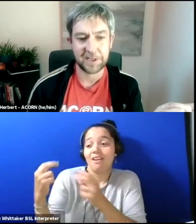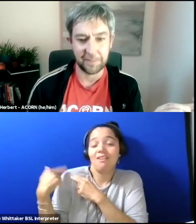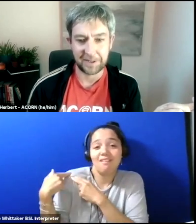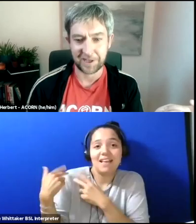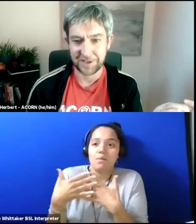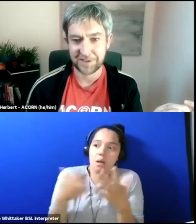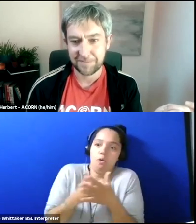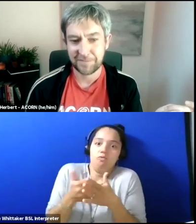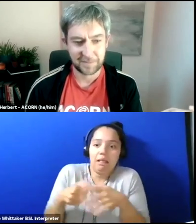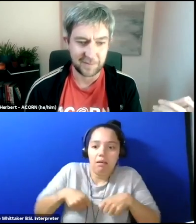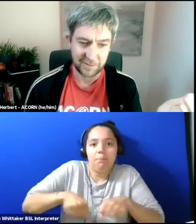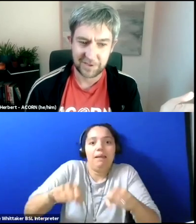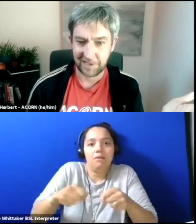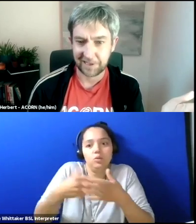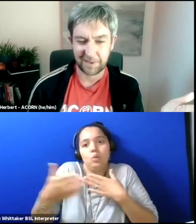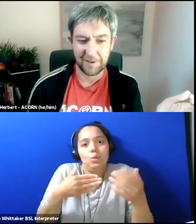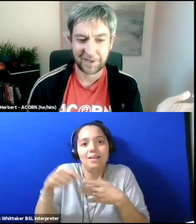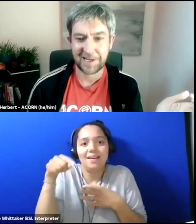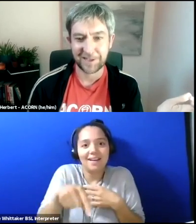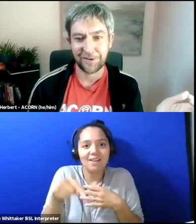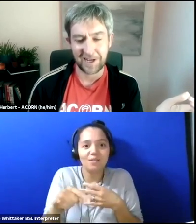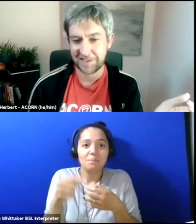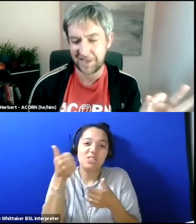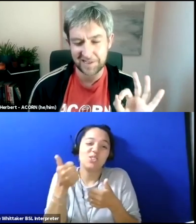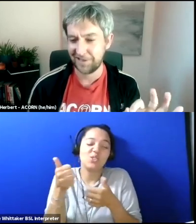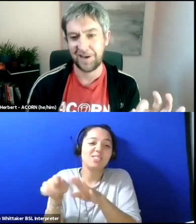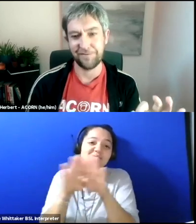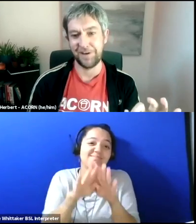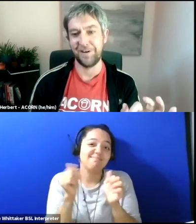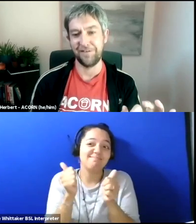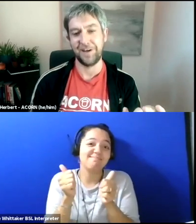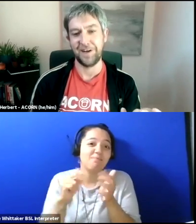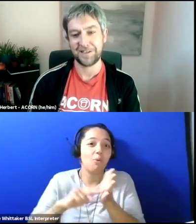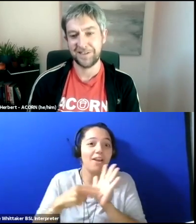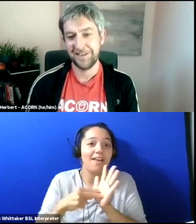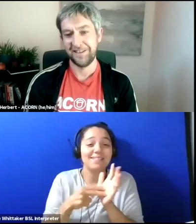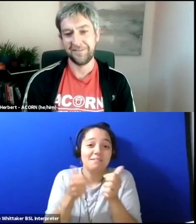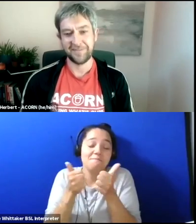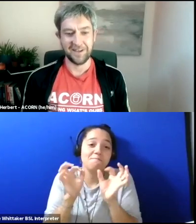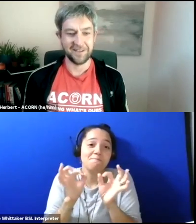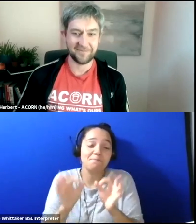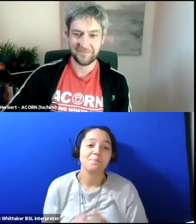more regular bin collections, which is a bit of a classic organising tactic, really, really, really nice.